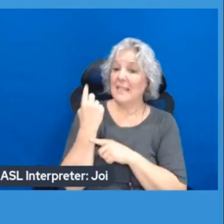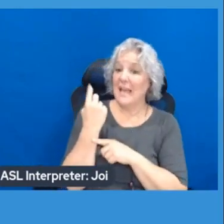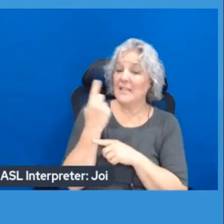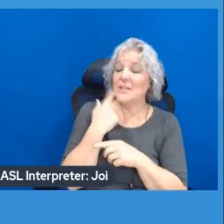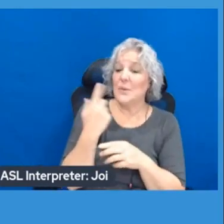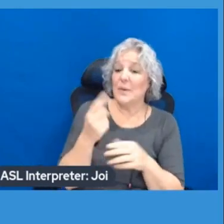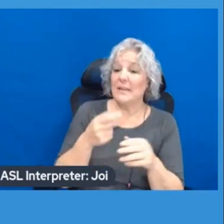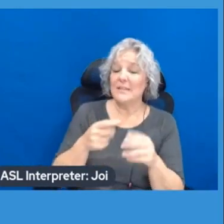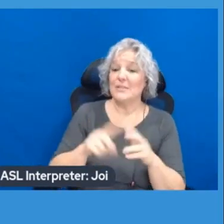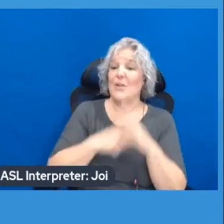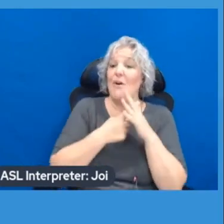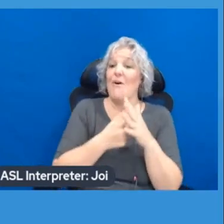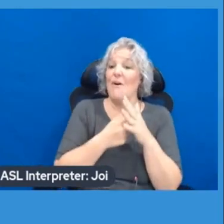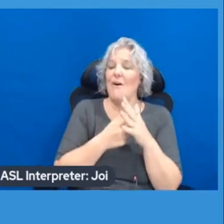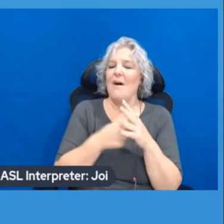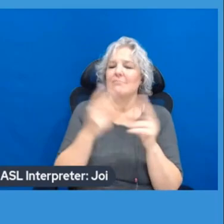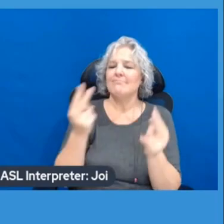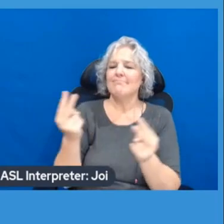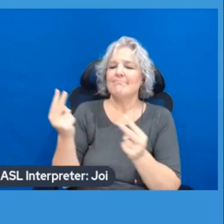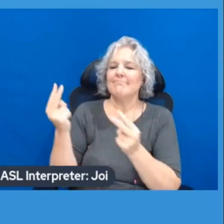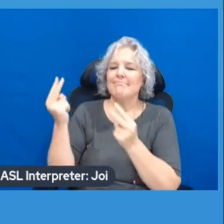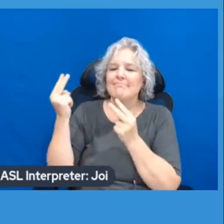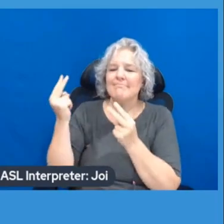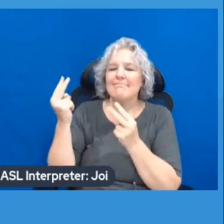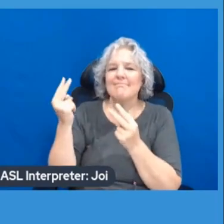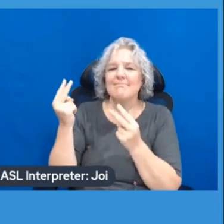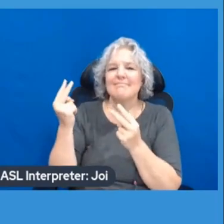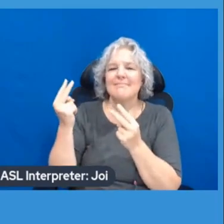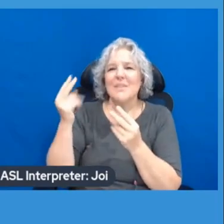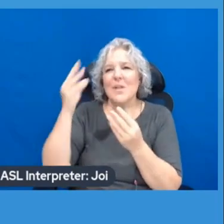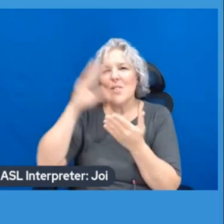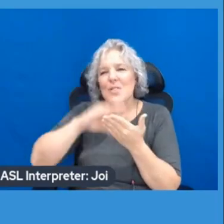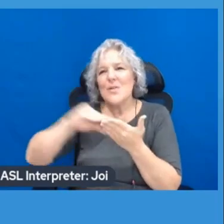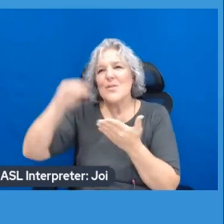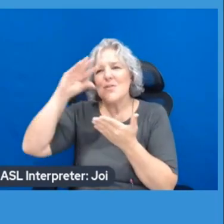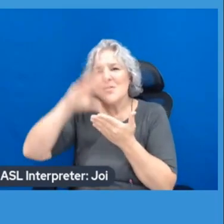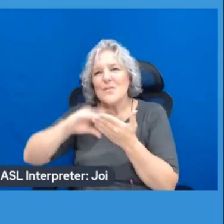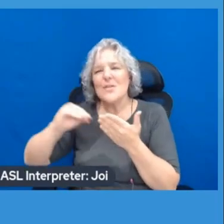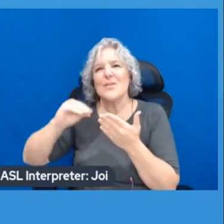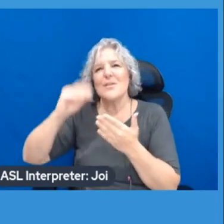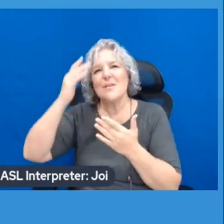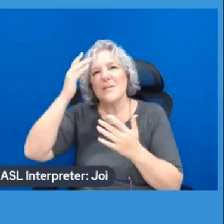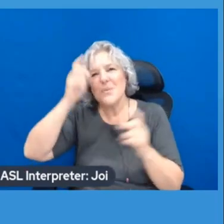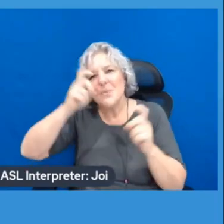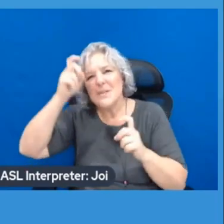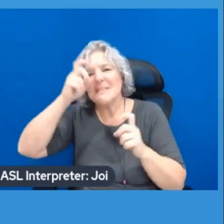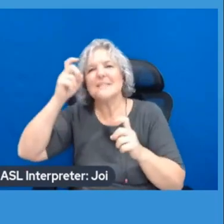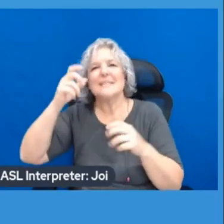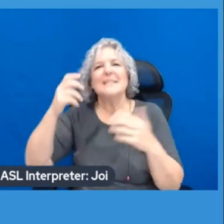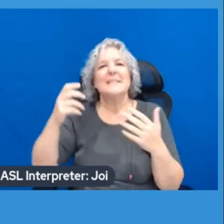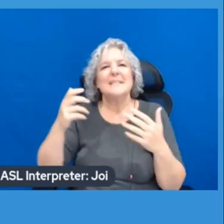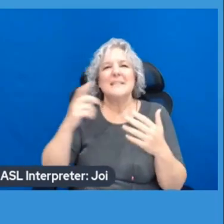with a reflection on the wisdom of the past with a keynote address from former assistant secretary for the